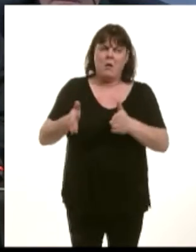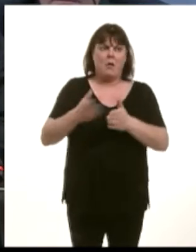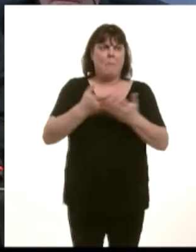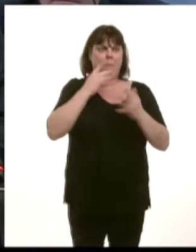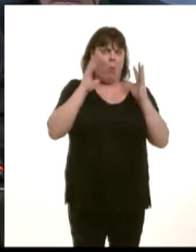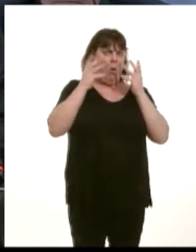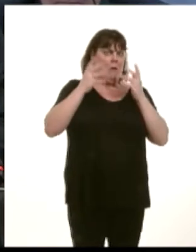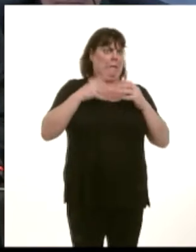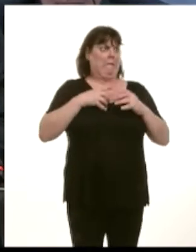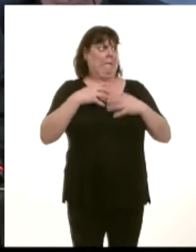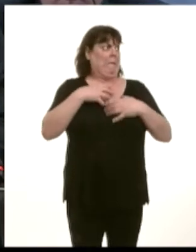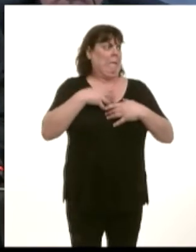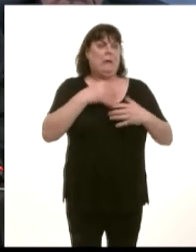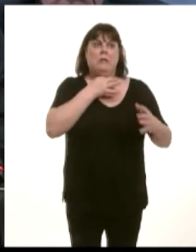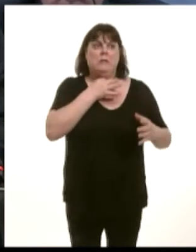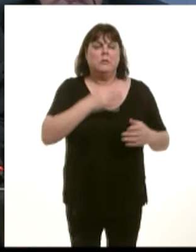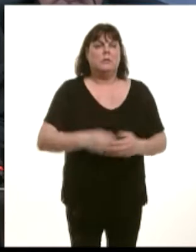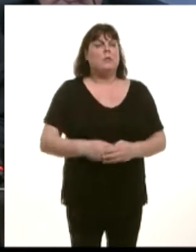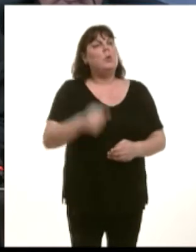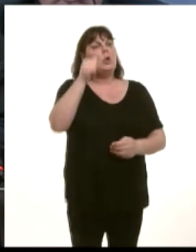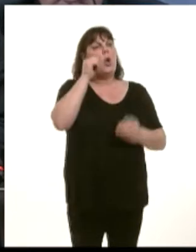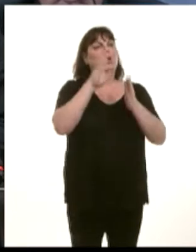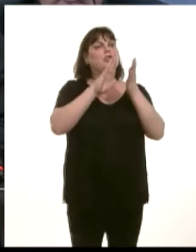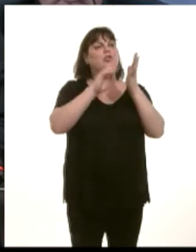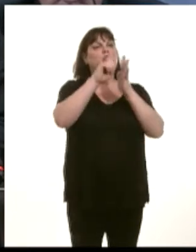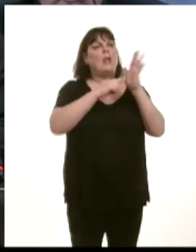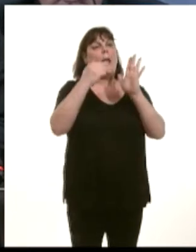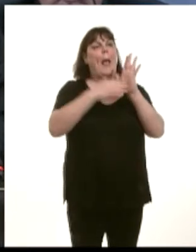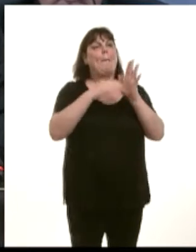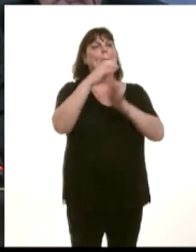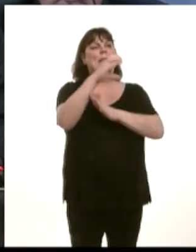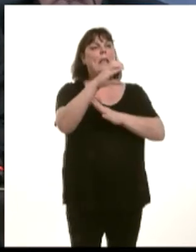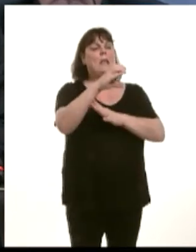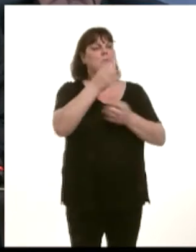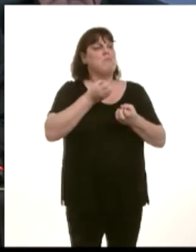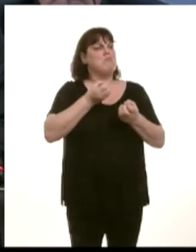I know in your role as First Minister at the JMC a briefing was given about the situation